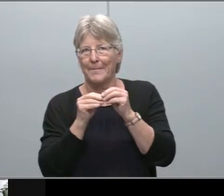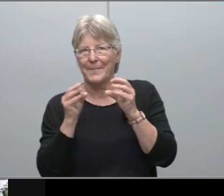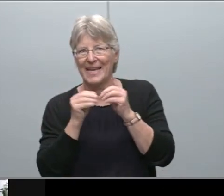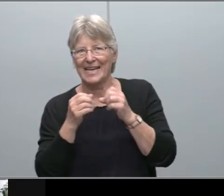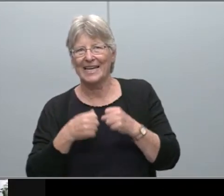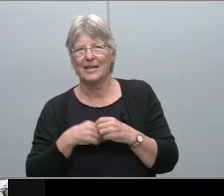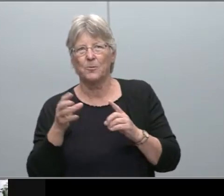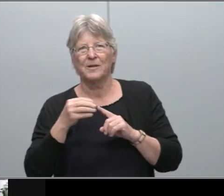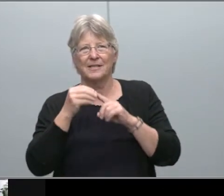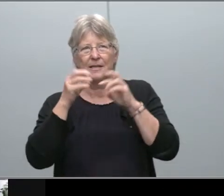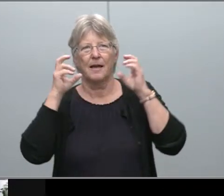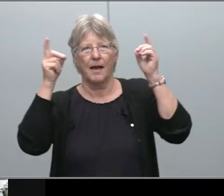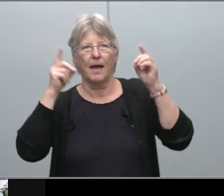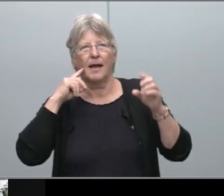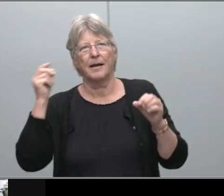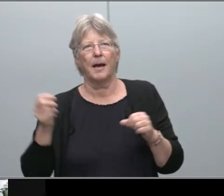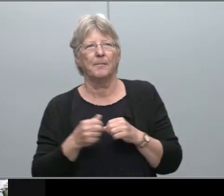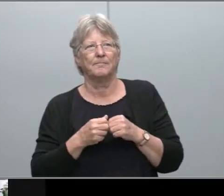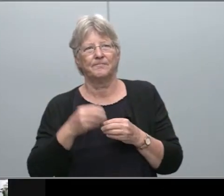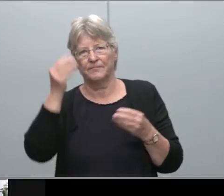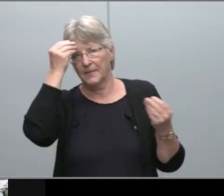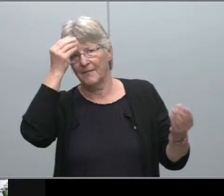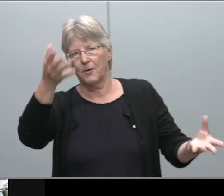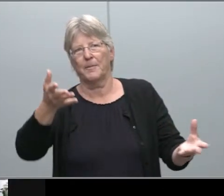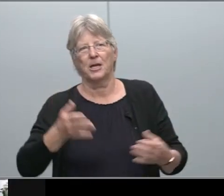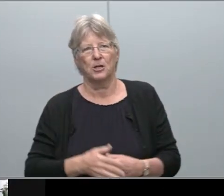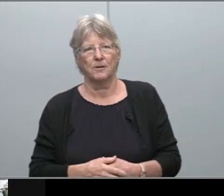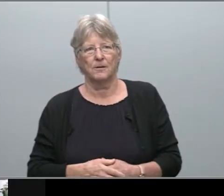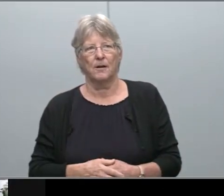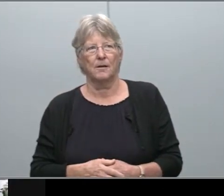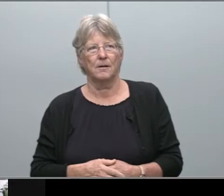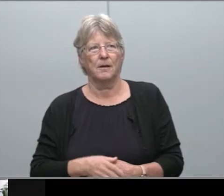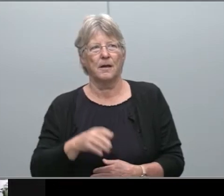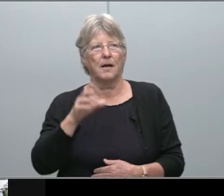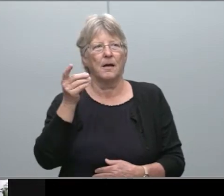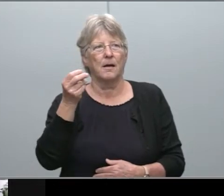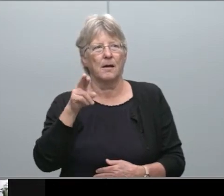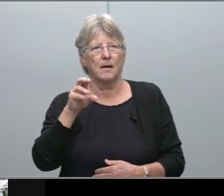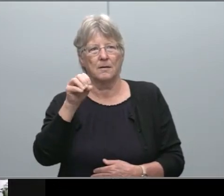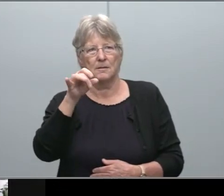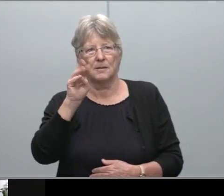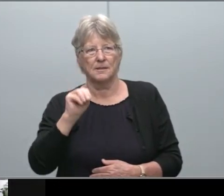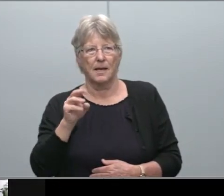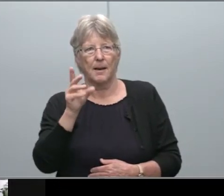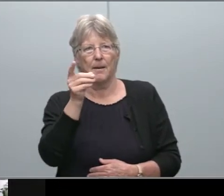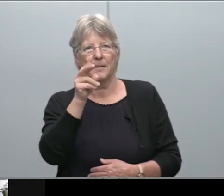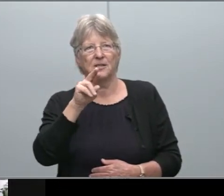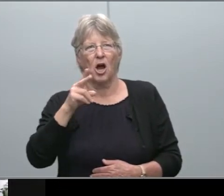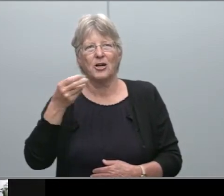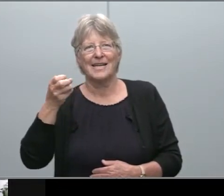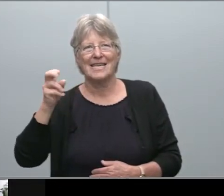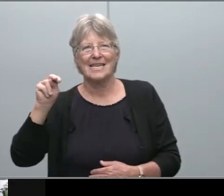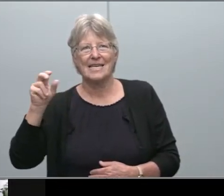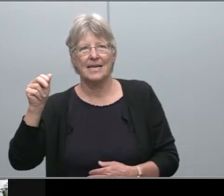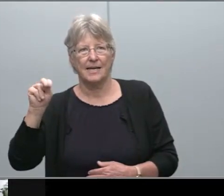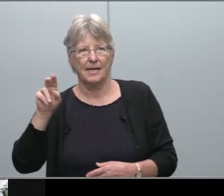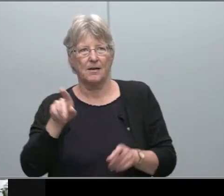I believe that came out of the Public Information Office, Public Information Office and from Chris Eftychiou,